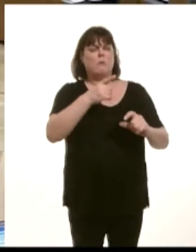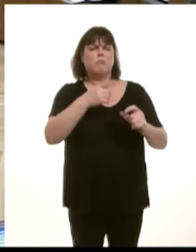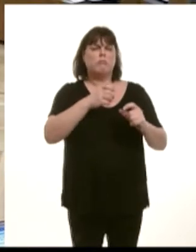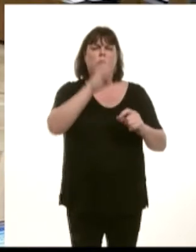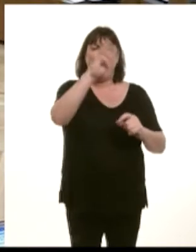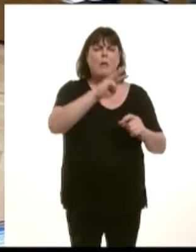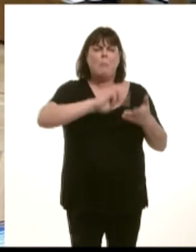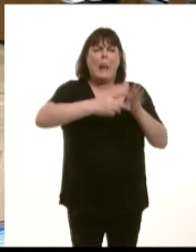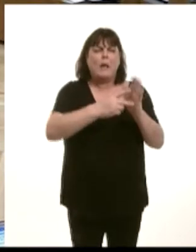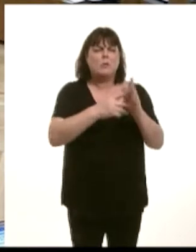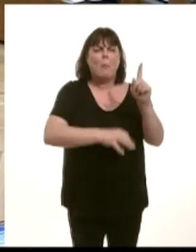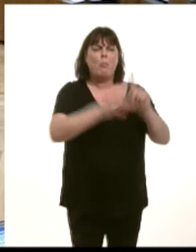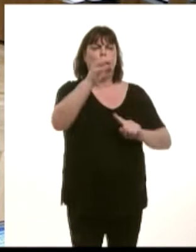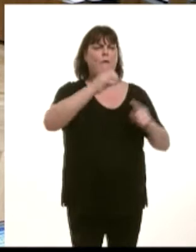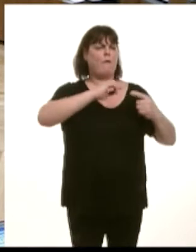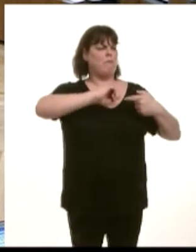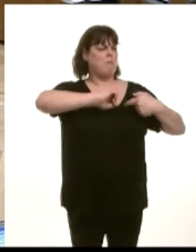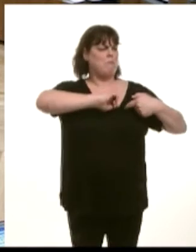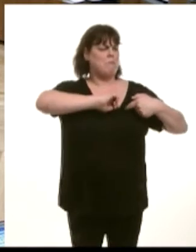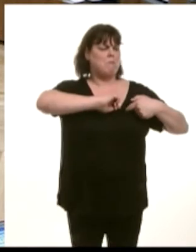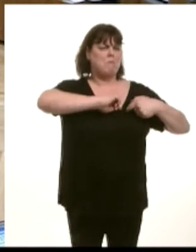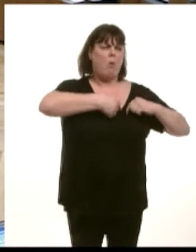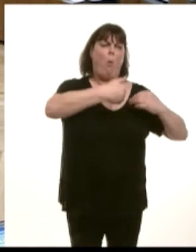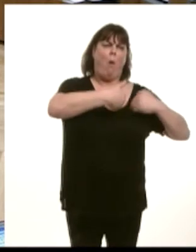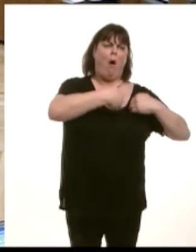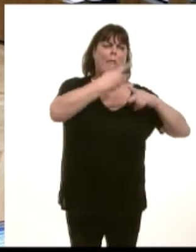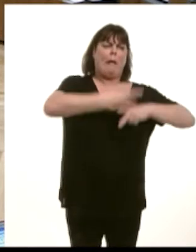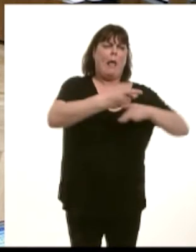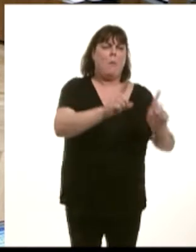Carwyn Jones: Well, I am aware of the British Heart Foundation report on cardiac rehab.